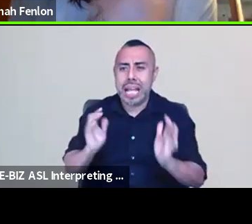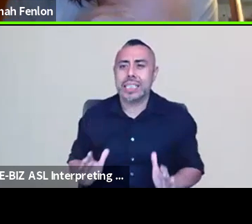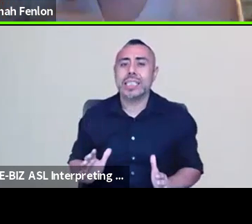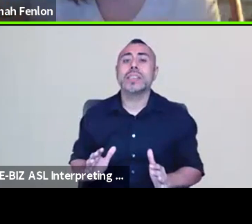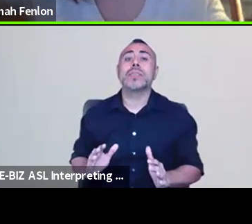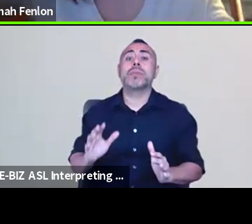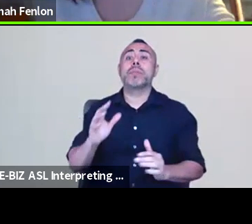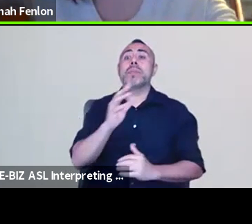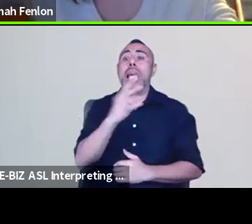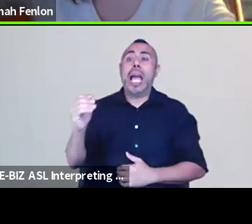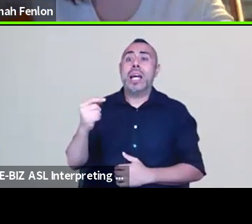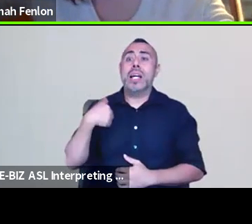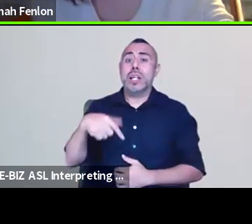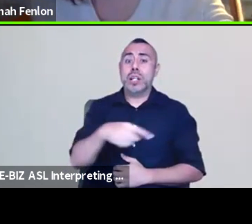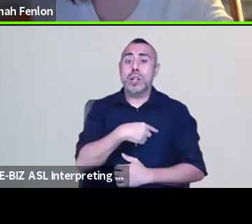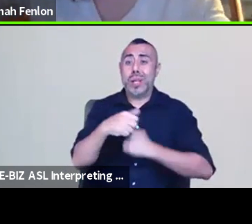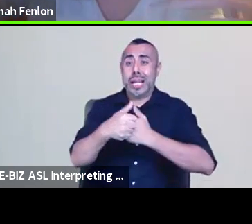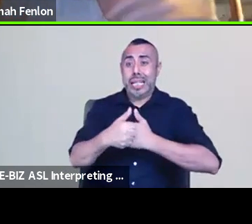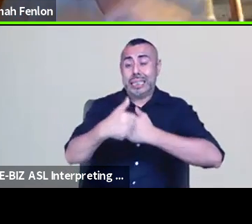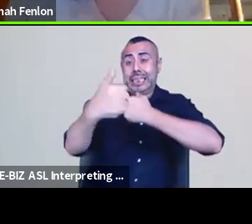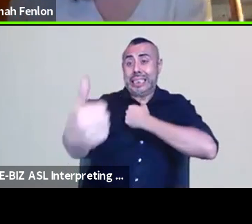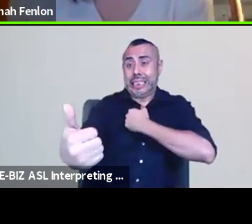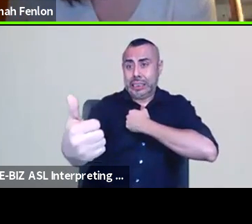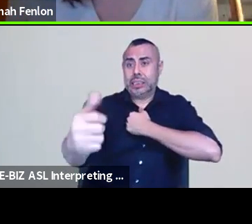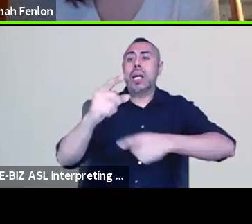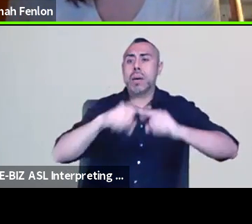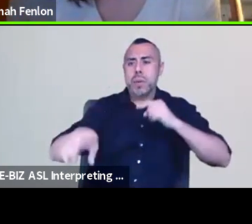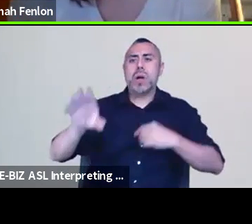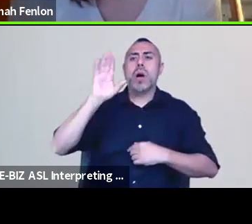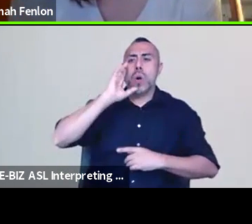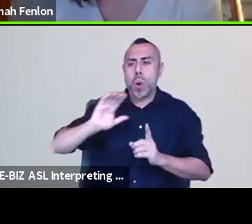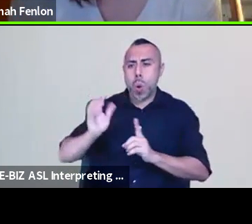from a distance of course. And a reminder that you can watch a recording